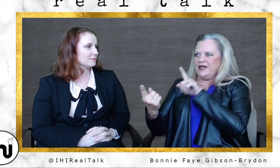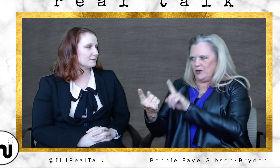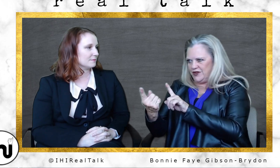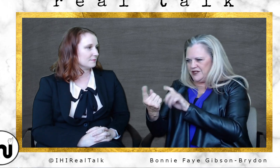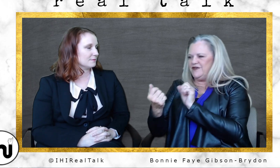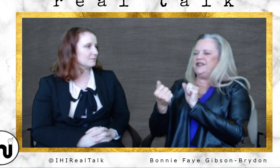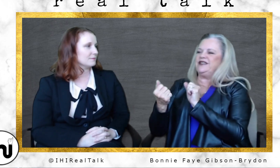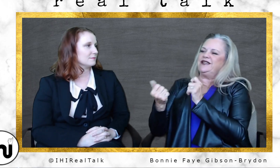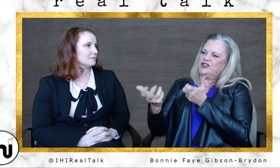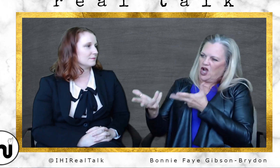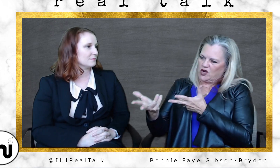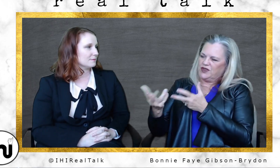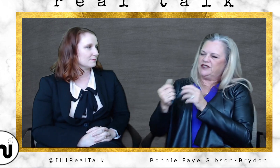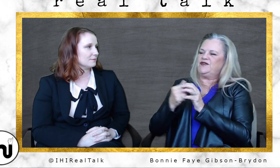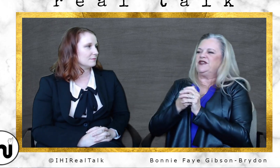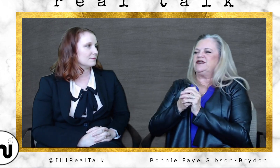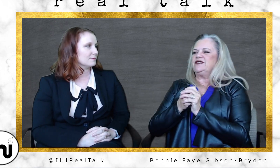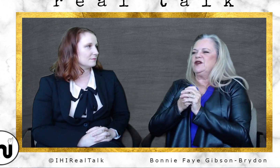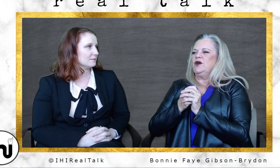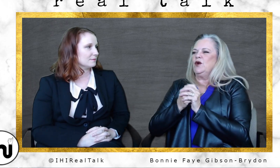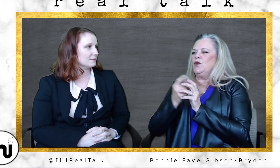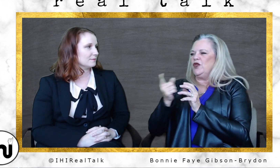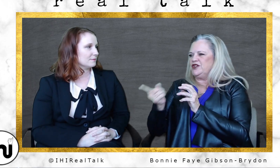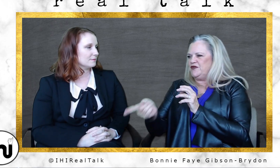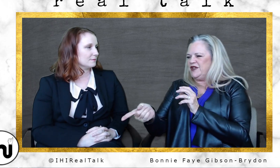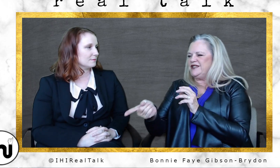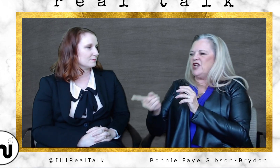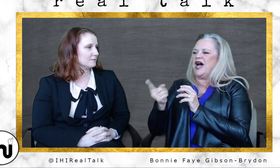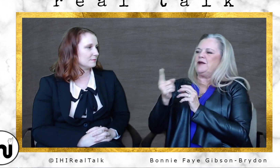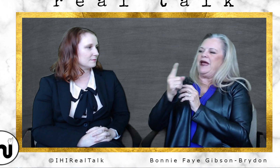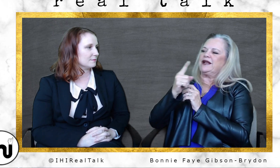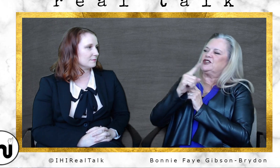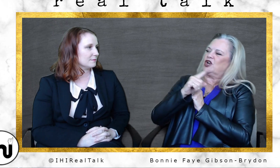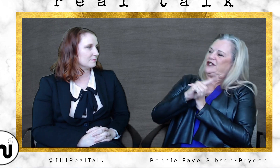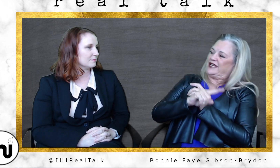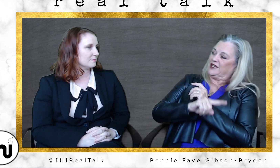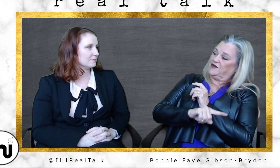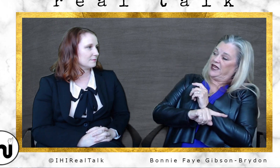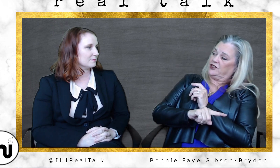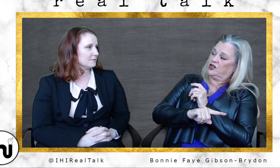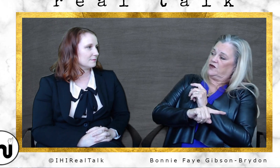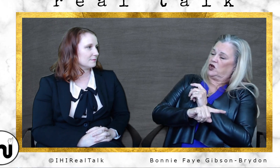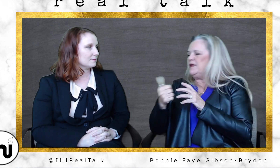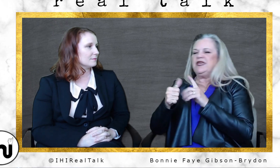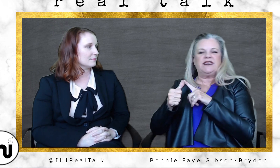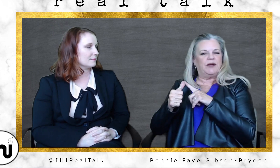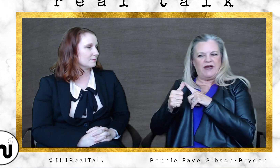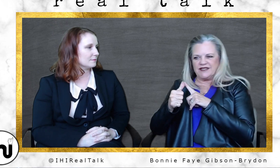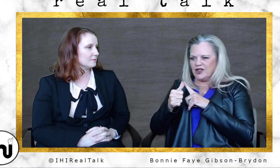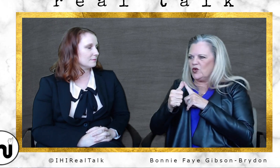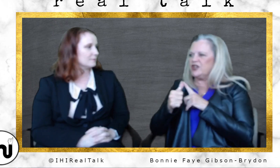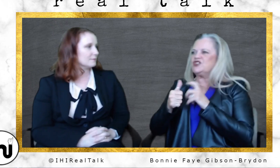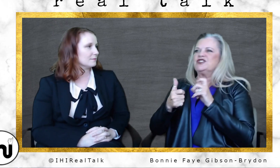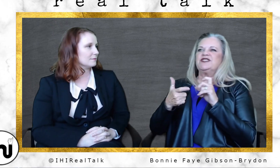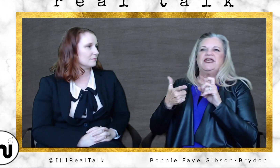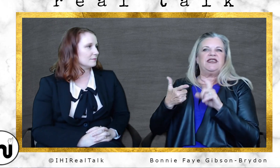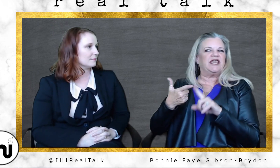with the defendant and talk with the defendant. Well the defendant automatically started taking advantage of her. He kept asking questions. He kept